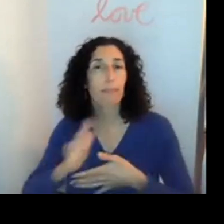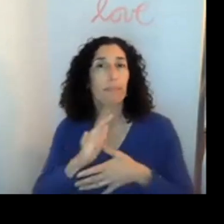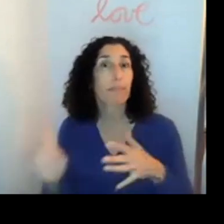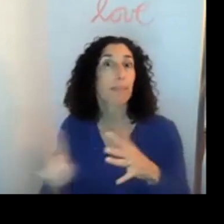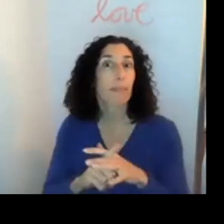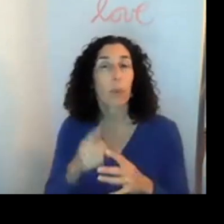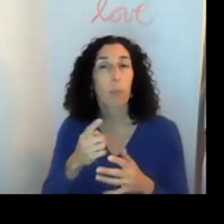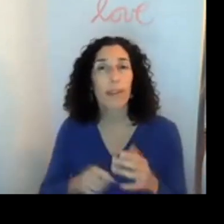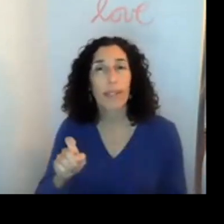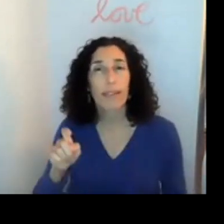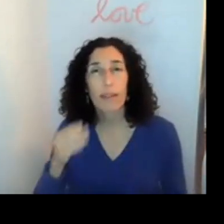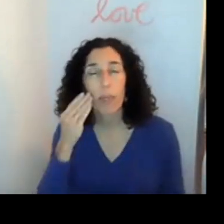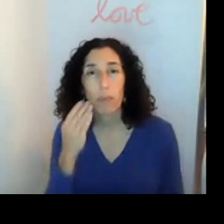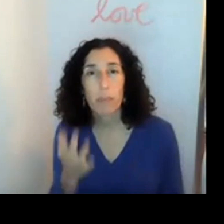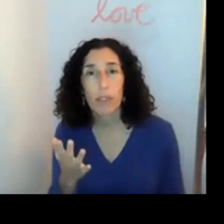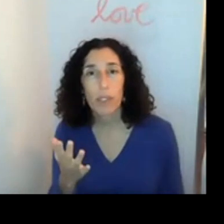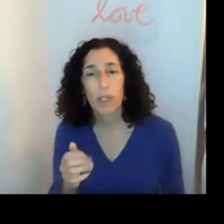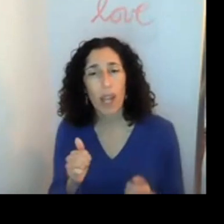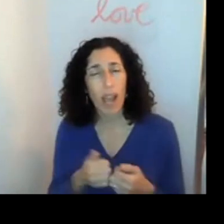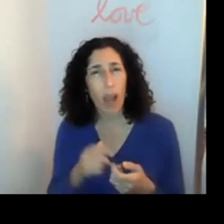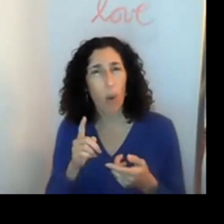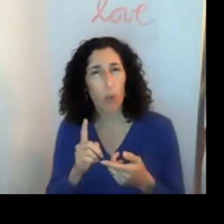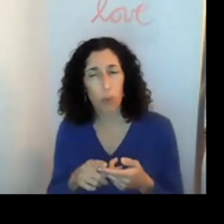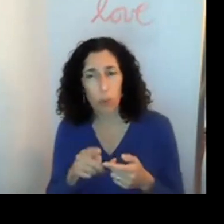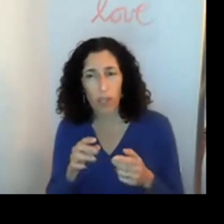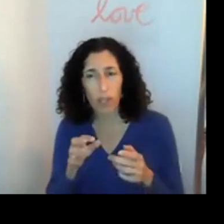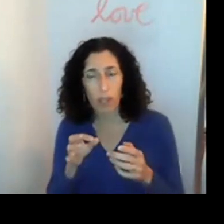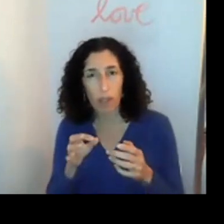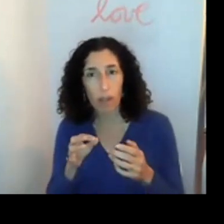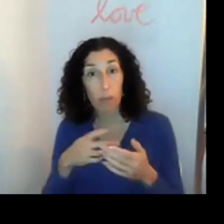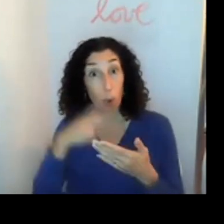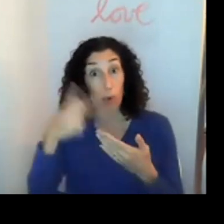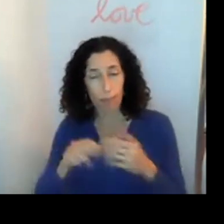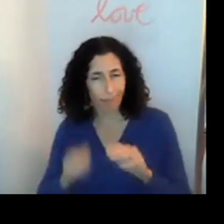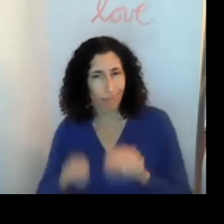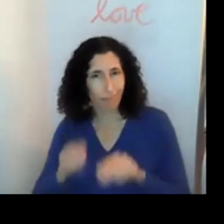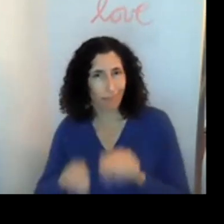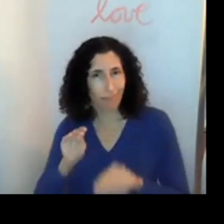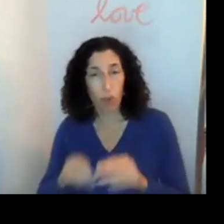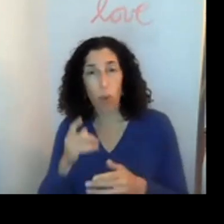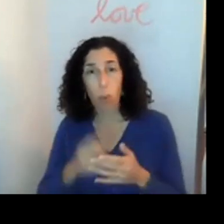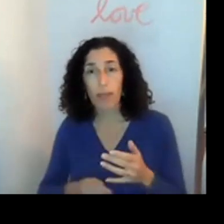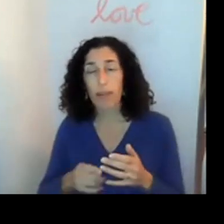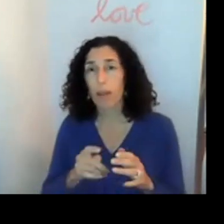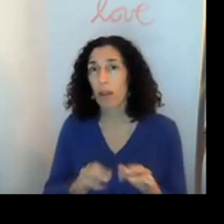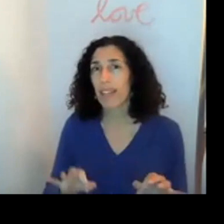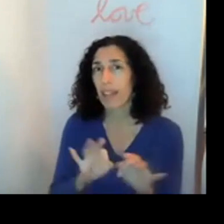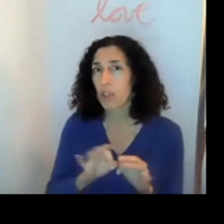staff for and all of our access workers for making this event so wonderful today. And